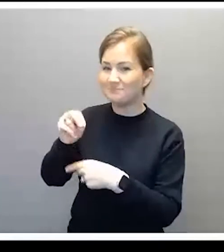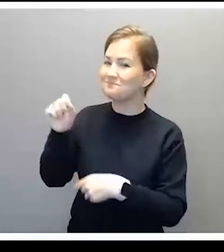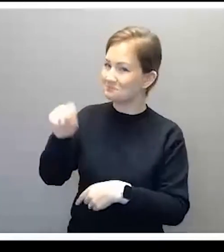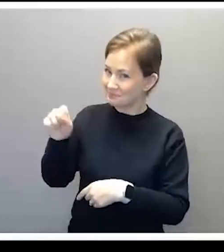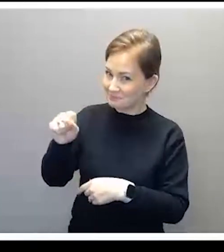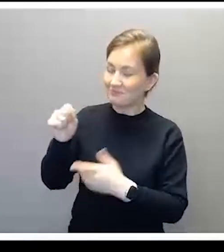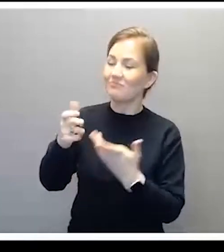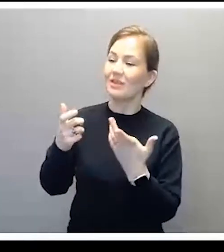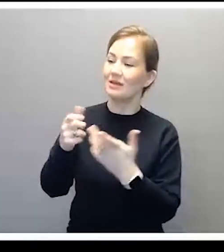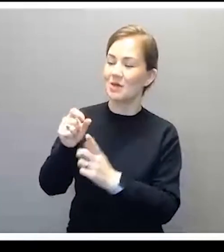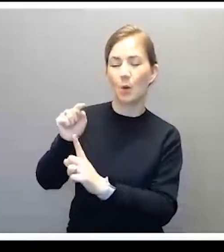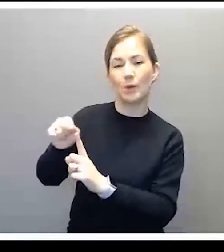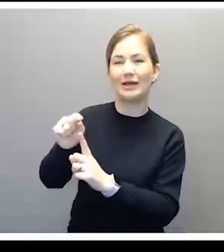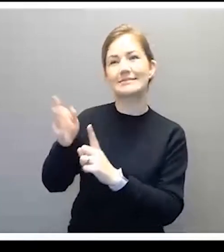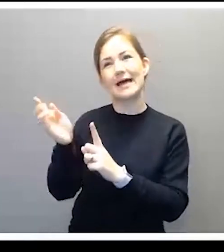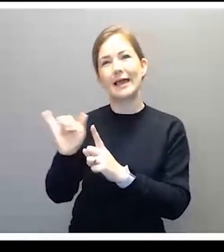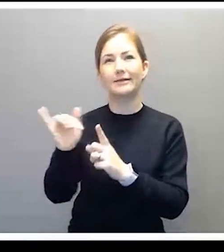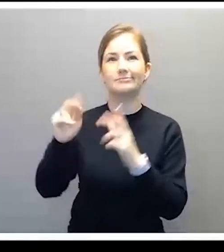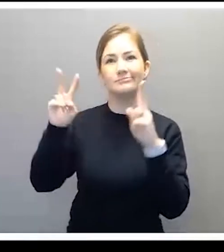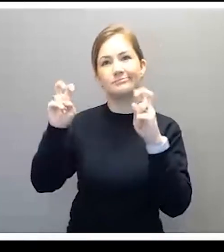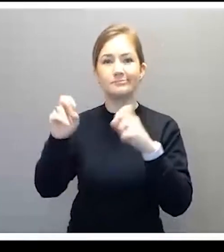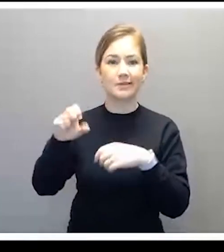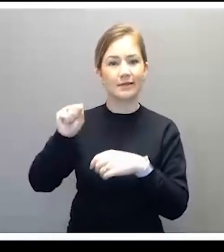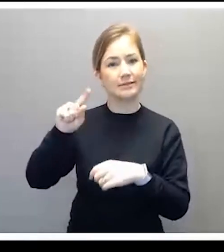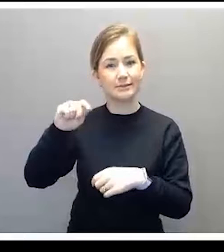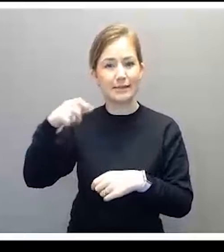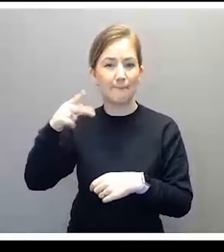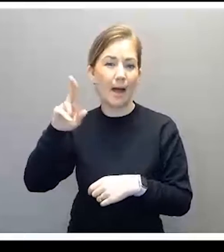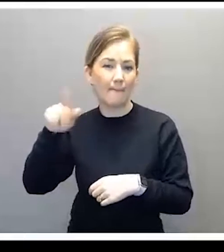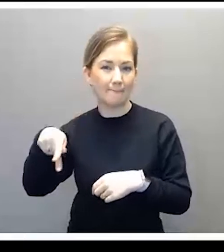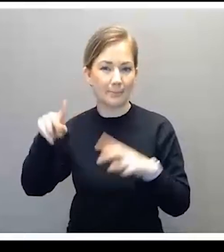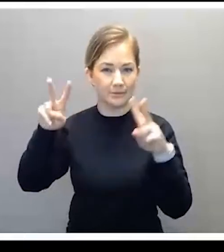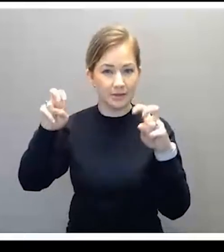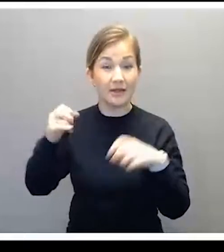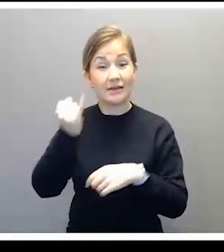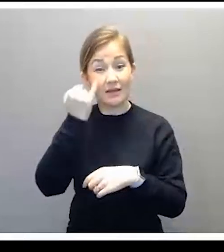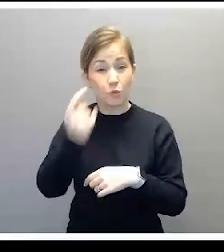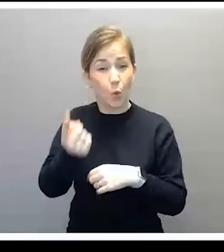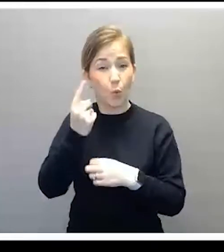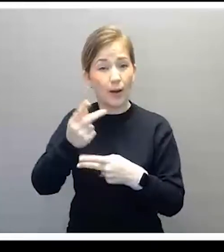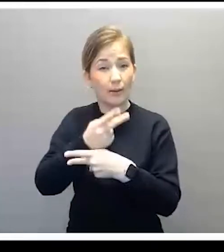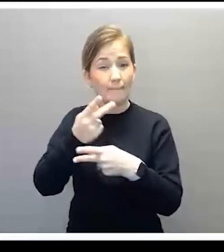you kinda step up a little bit is, if you've got one compute instance,